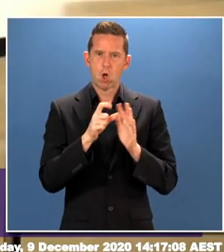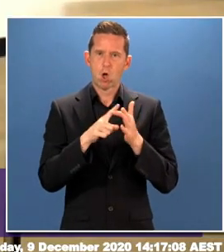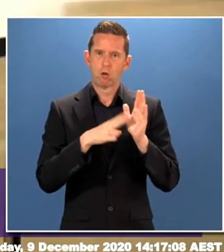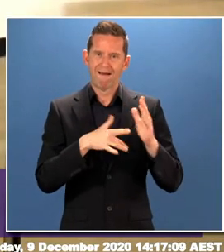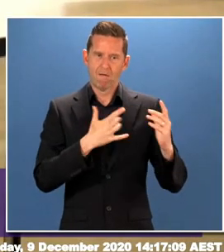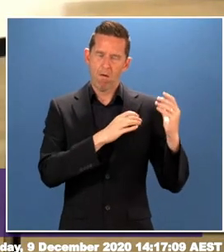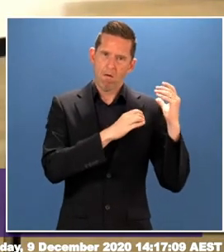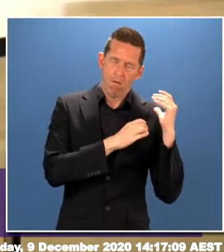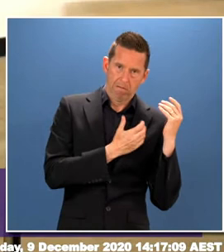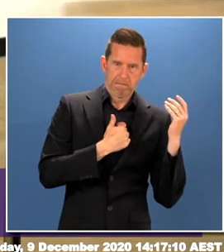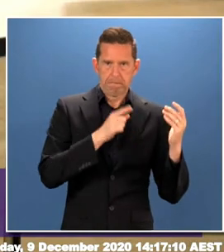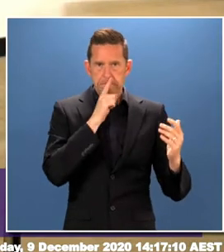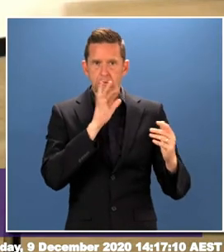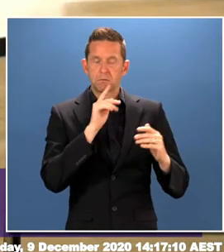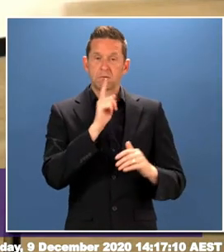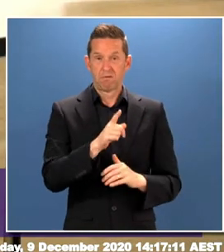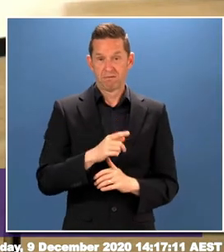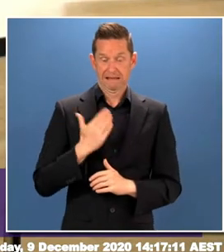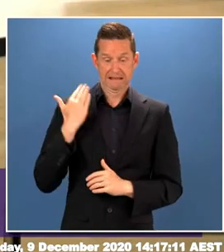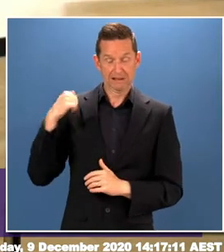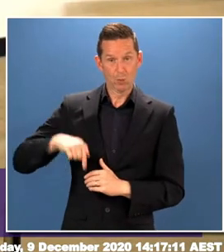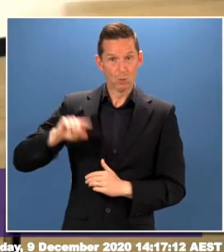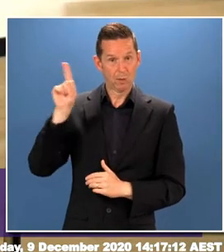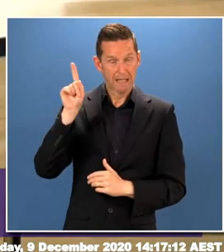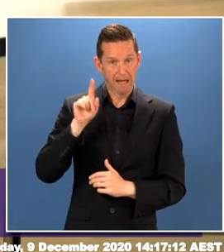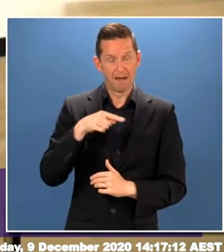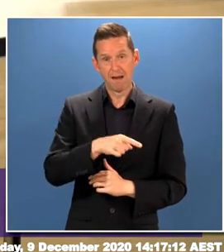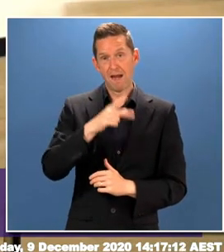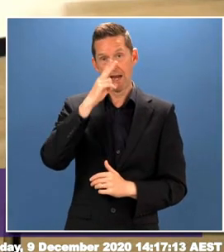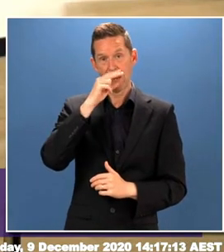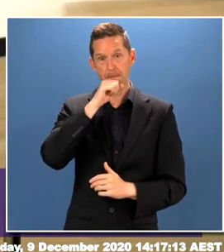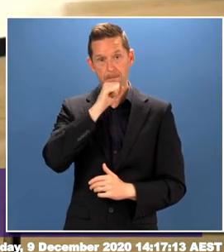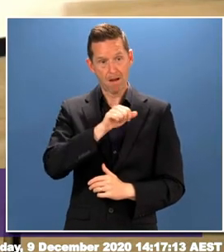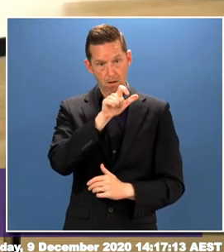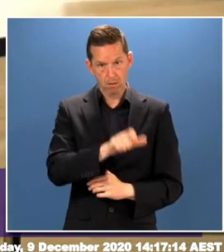today from a young man who has a significant physical disability,